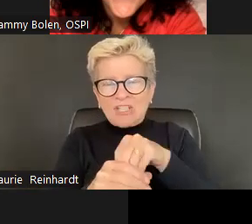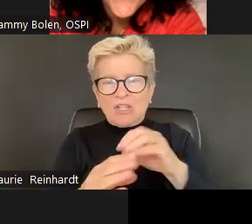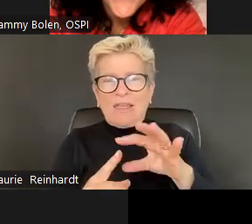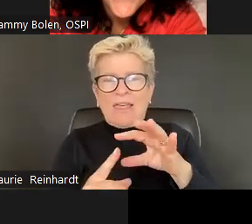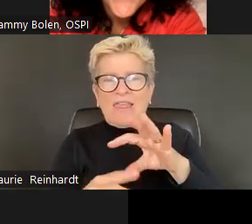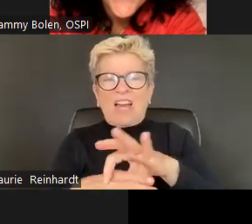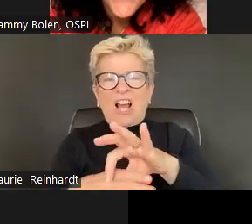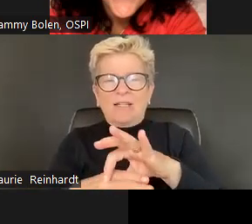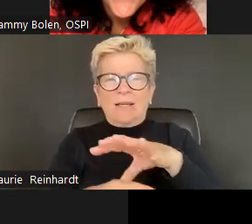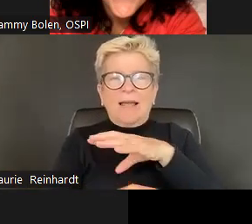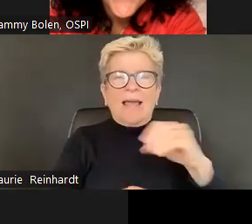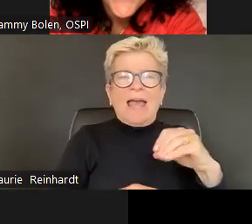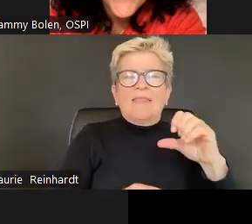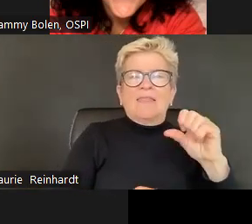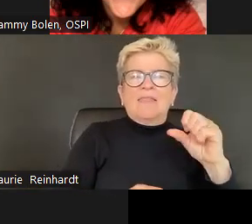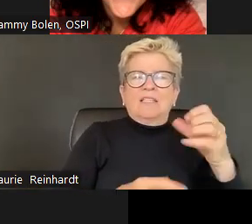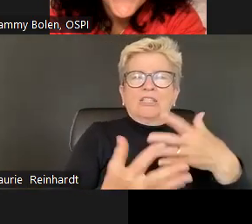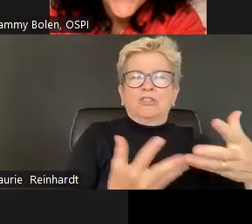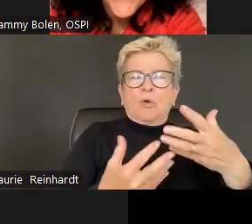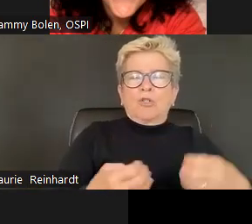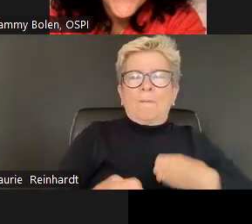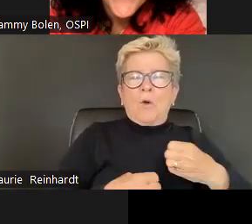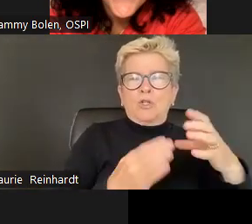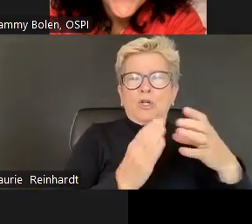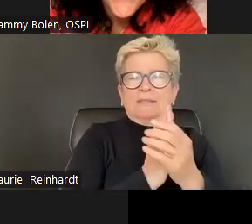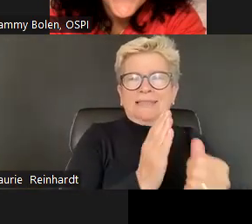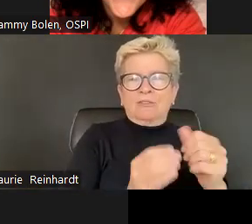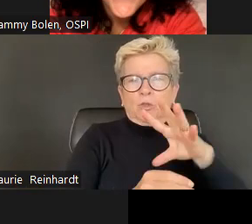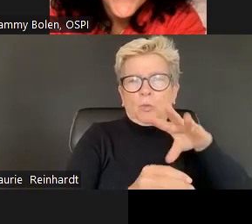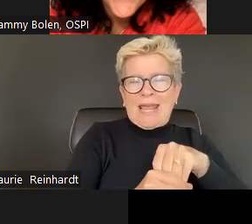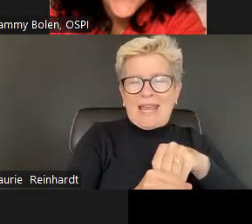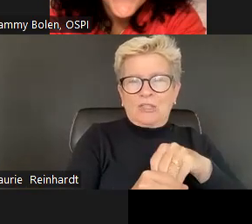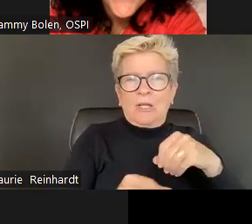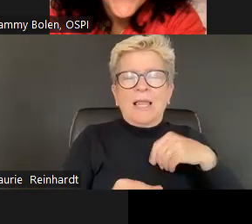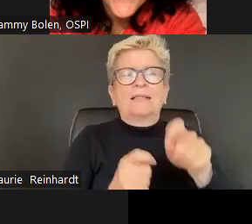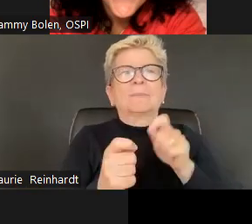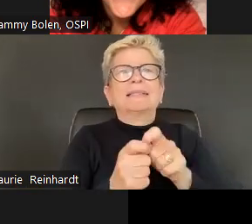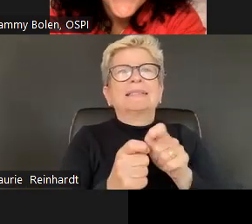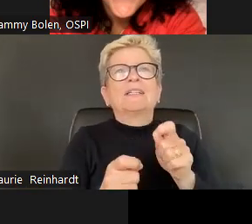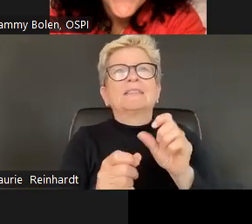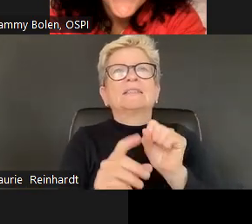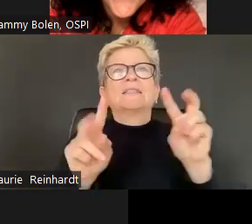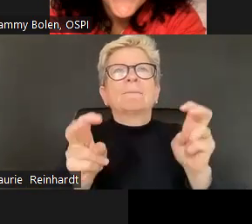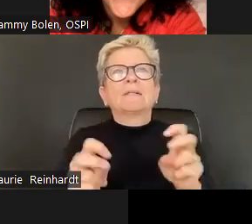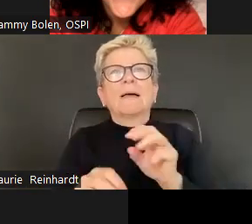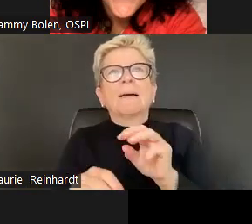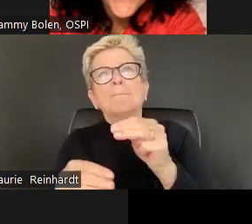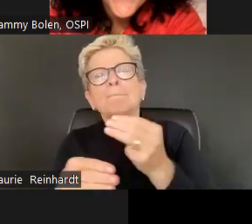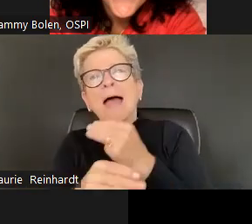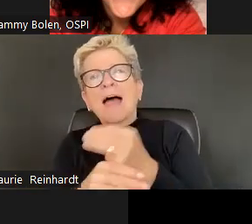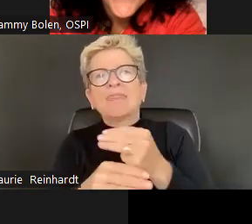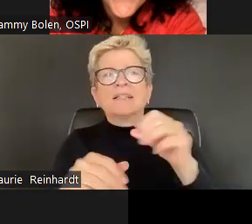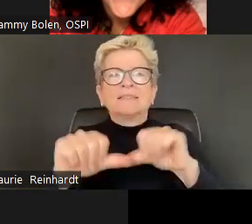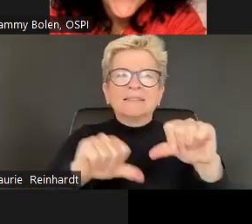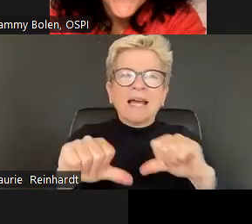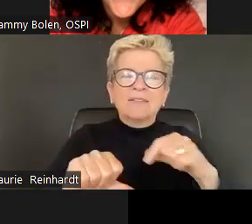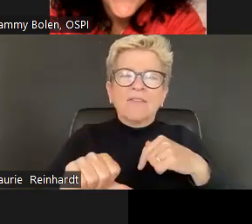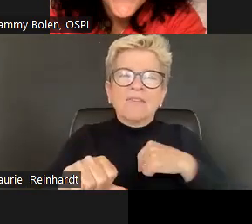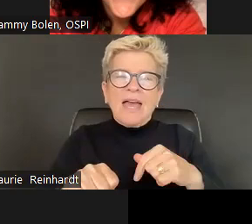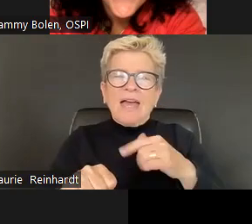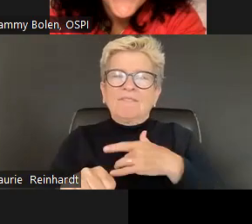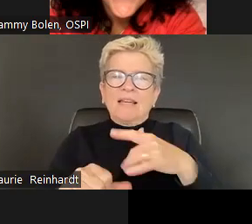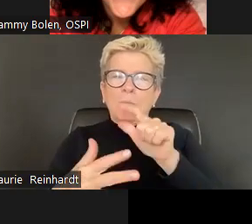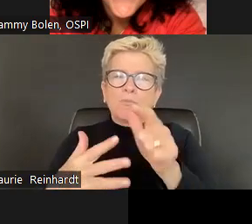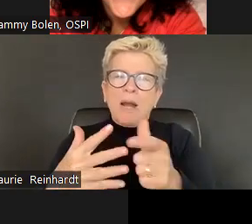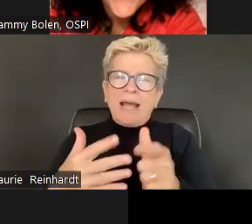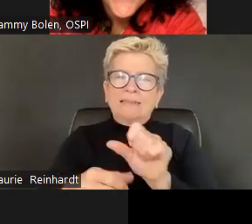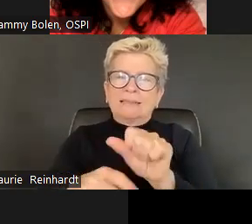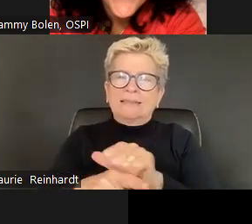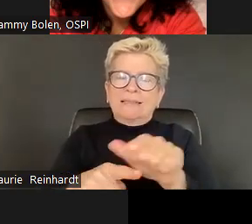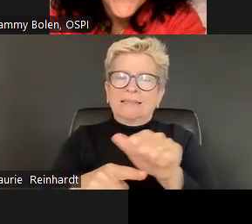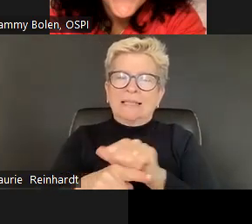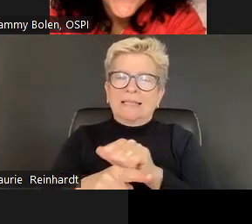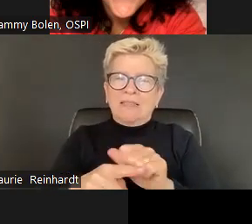So in explicit strategy line, it's a direct link exists between the practices required to engage in the content.